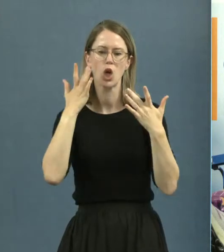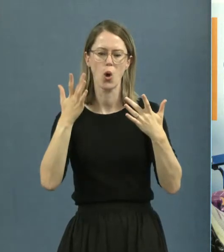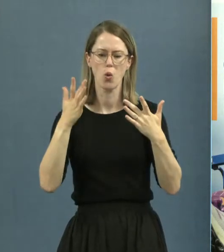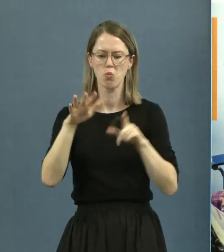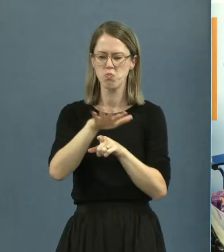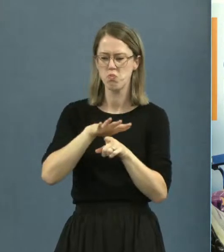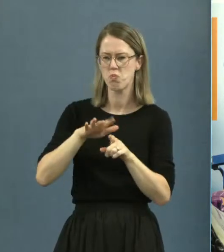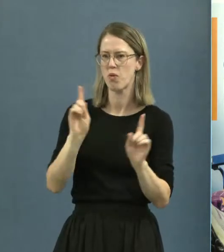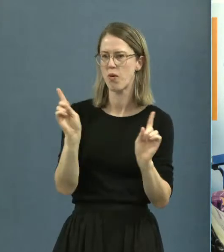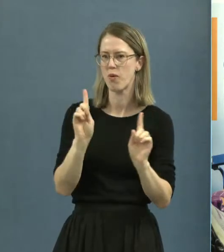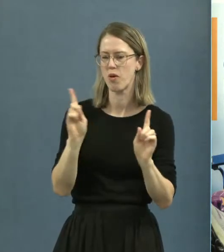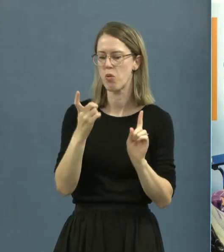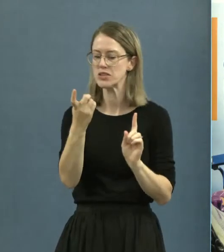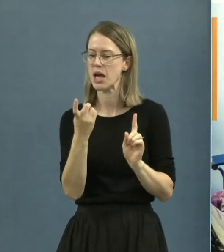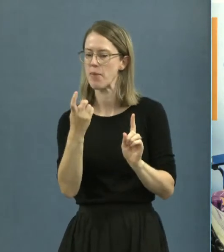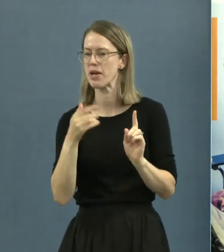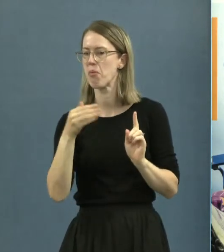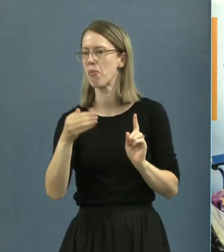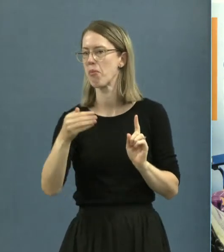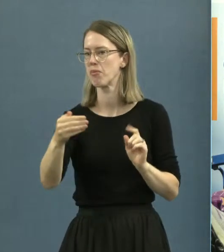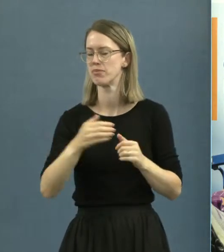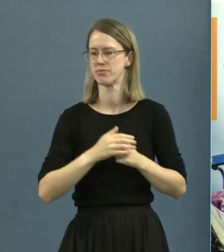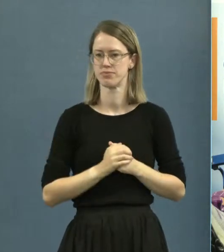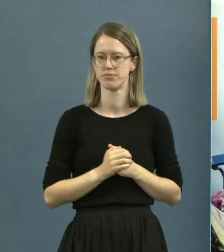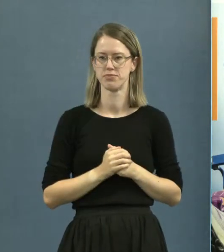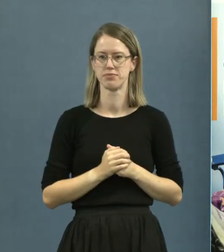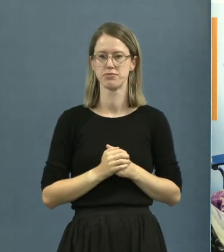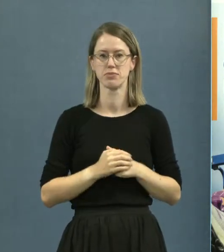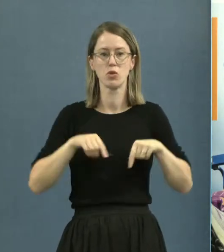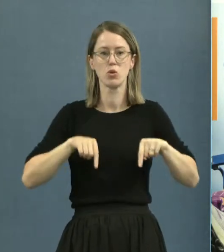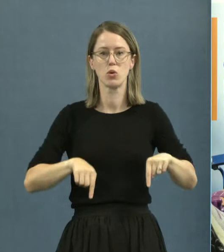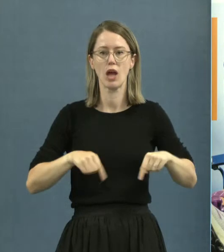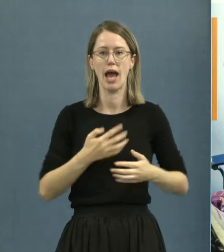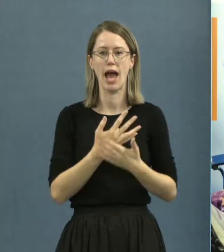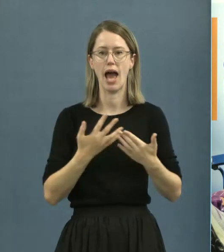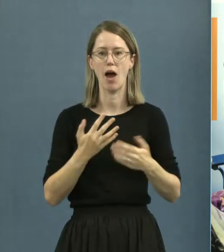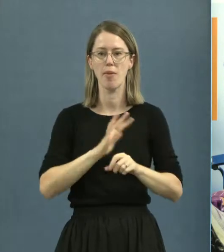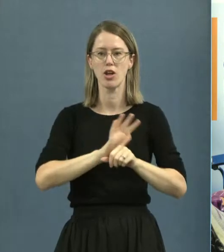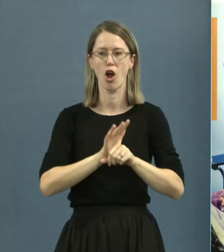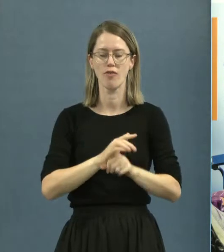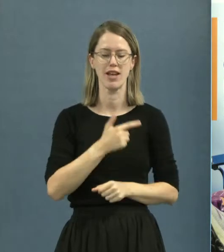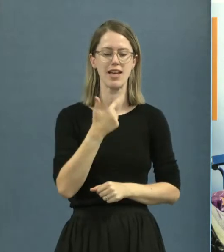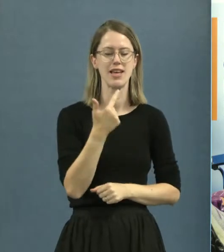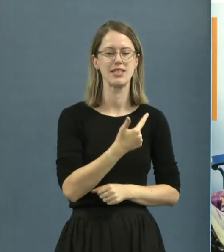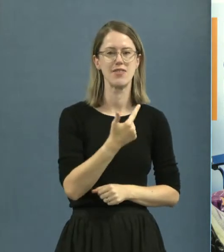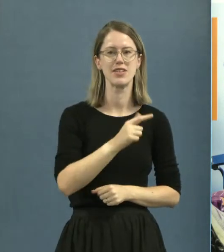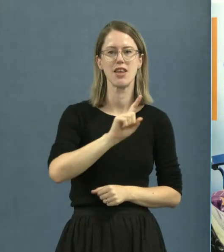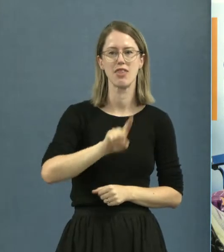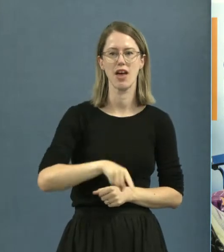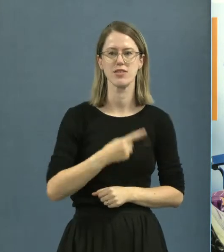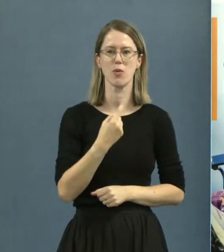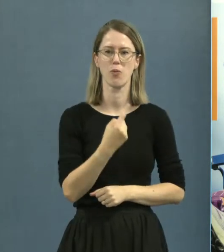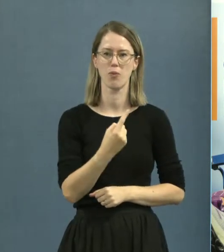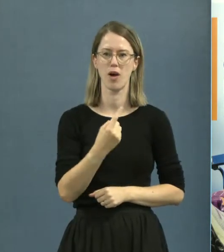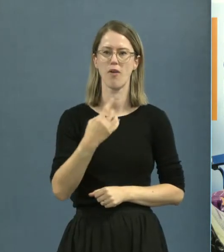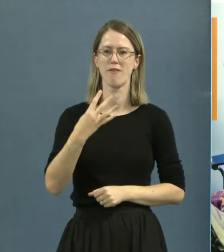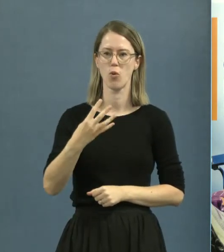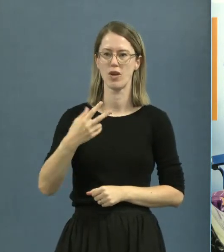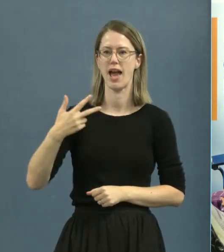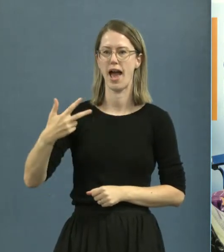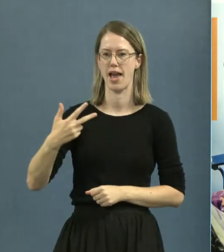we are in the outbreak and what